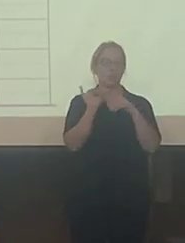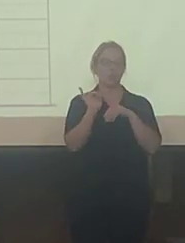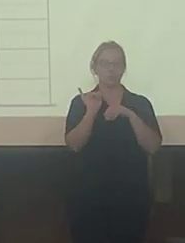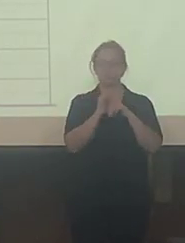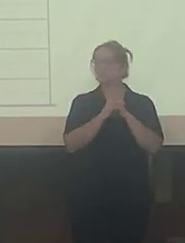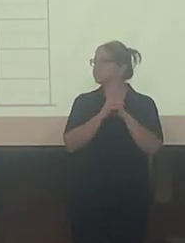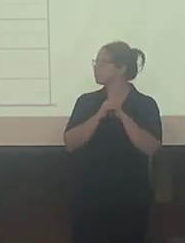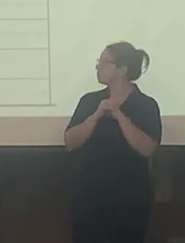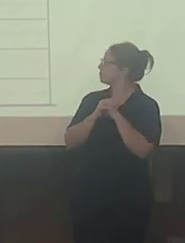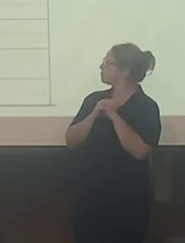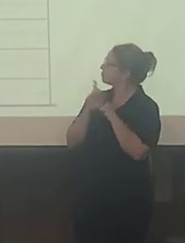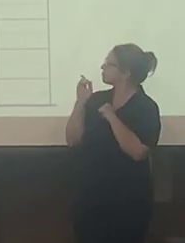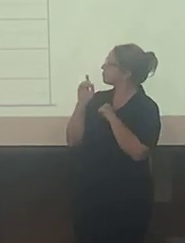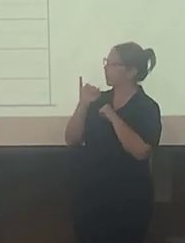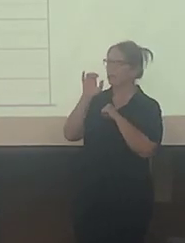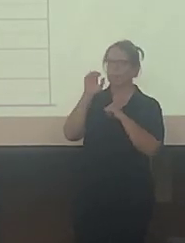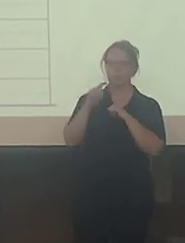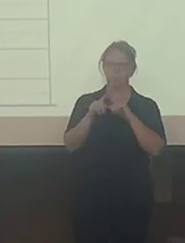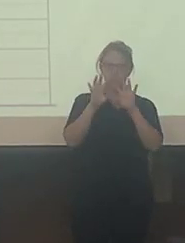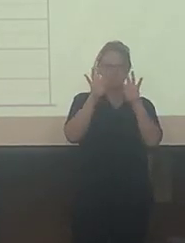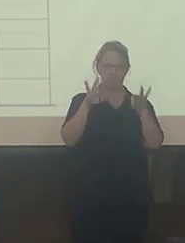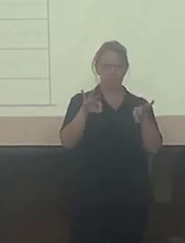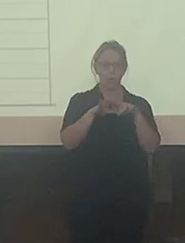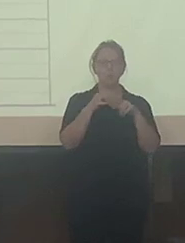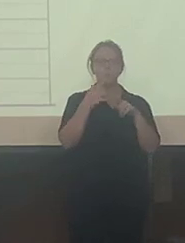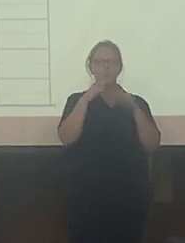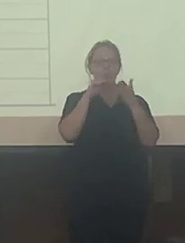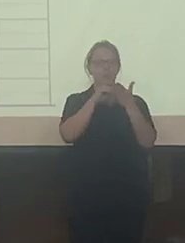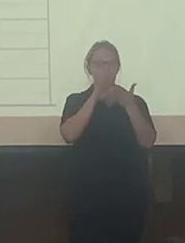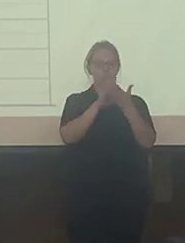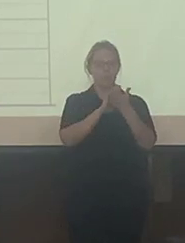so on the iap forum this is where we list our specially designed construction